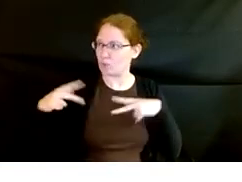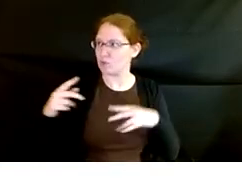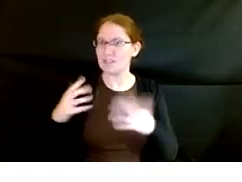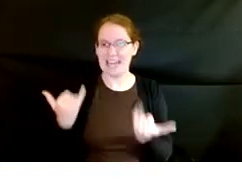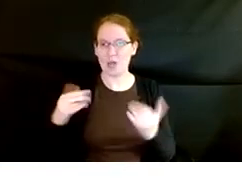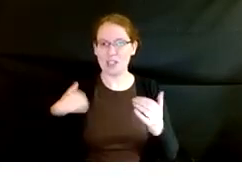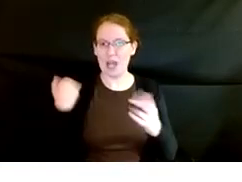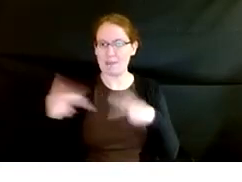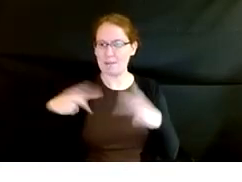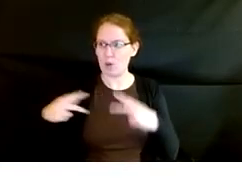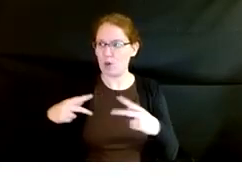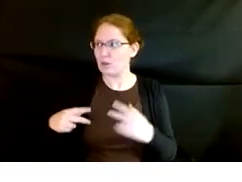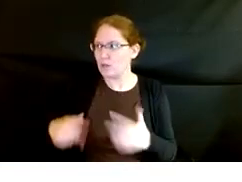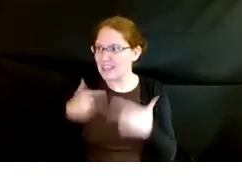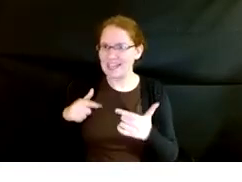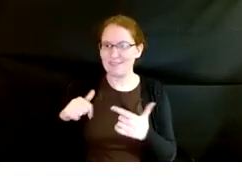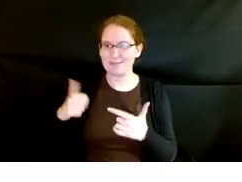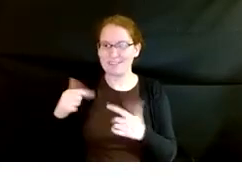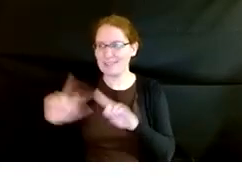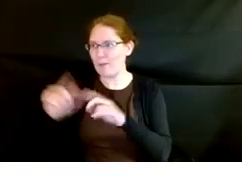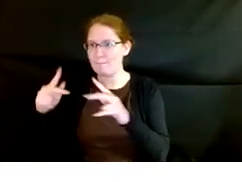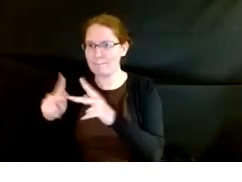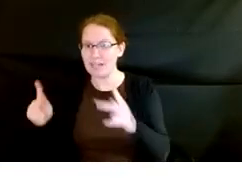that they hadn't been offered them in juvenile detention facilities